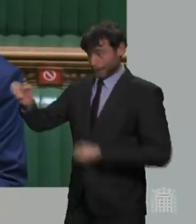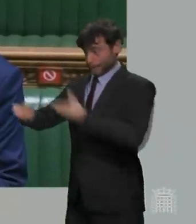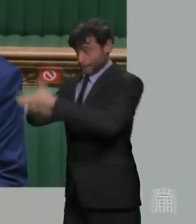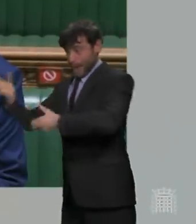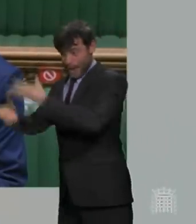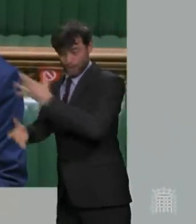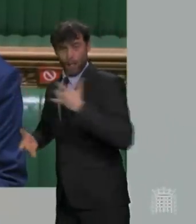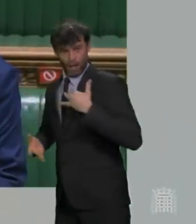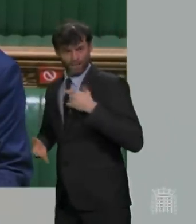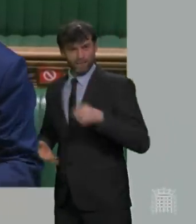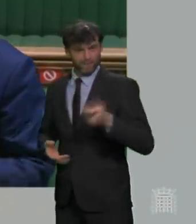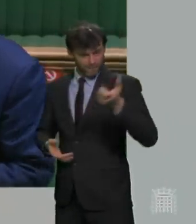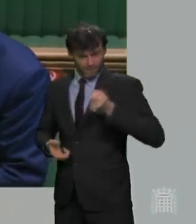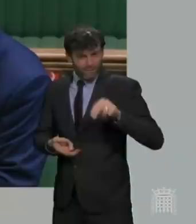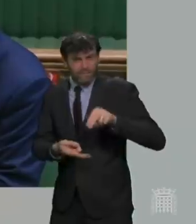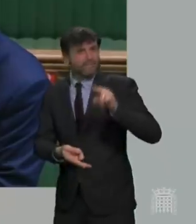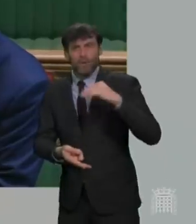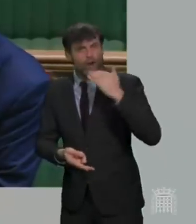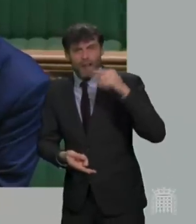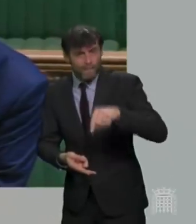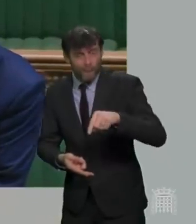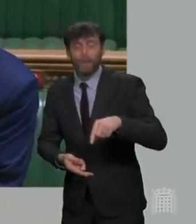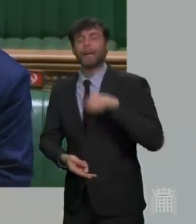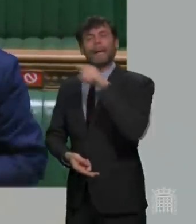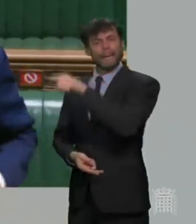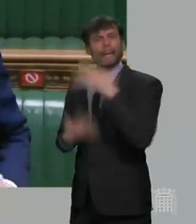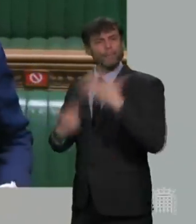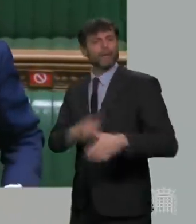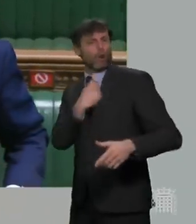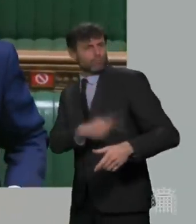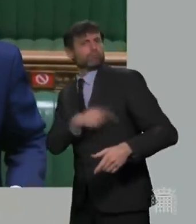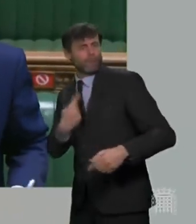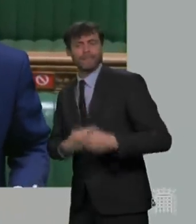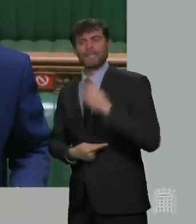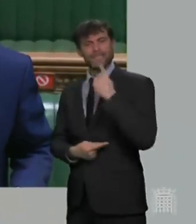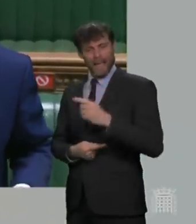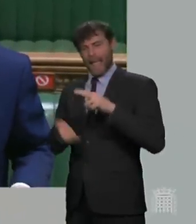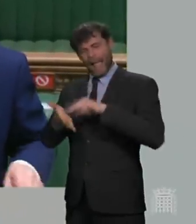too. Time and time again he said that the NHS would not pay the price for this pandemic.